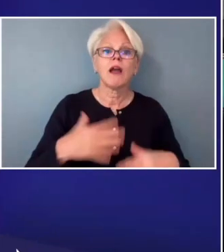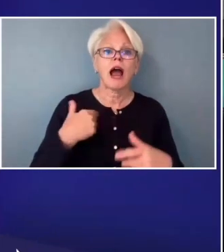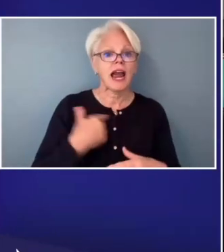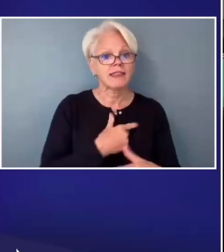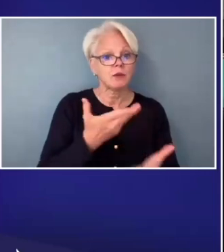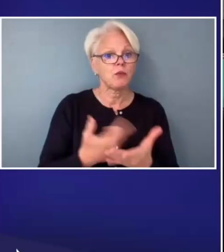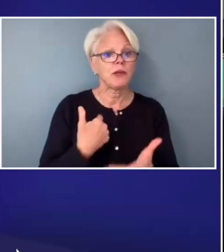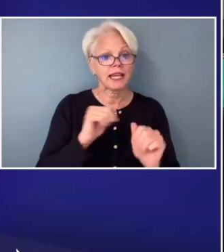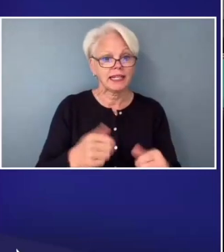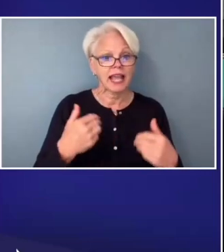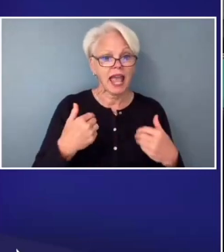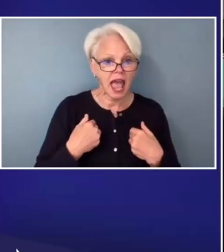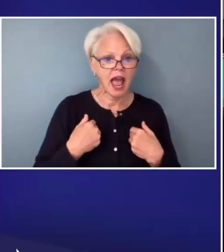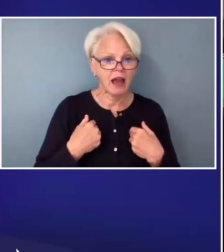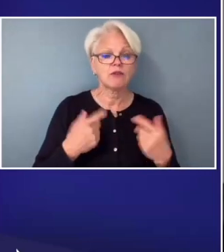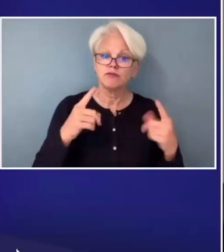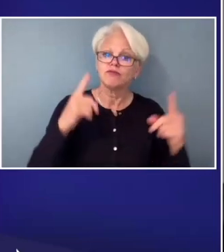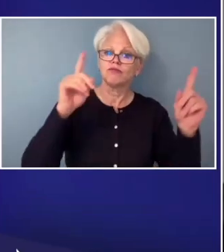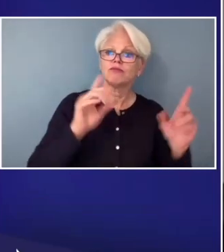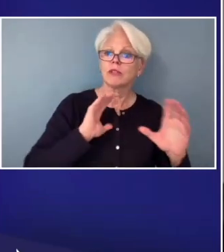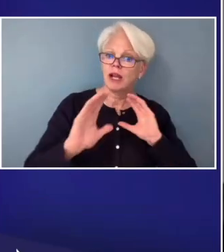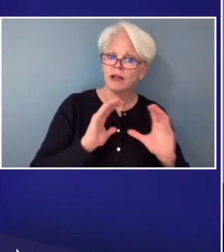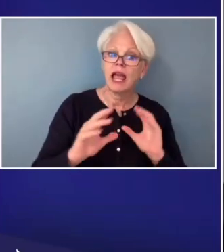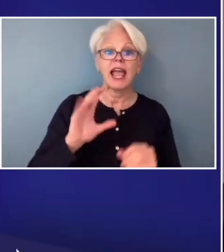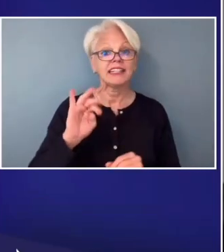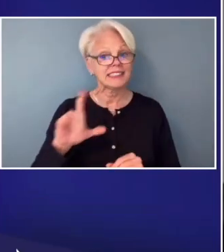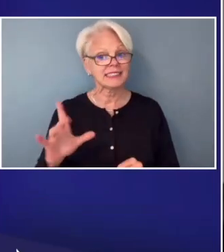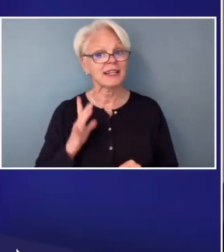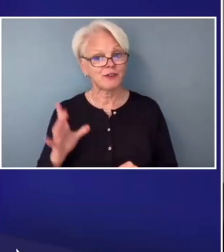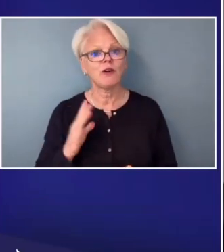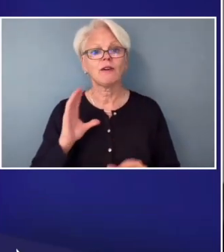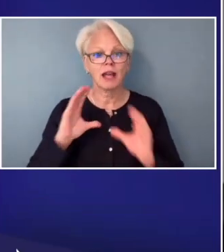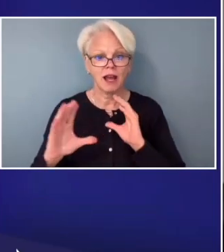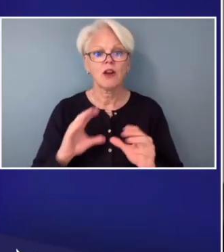conversations and civil conversations with a wide range of views.